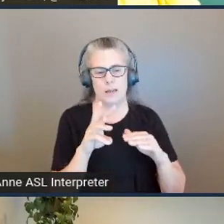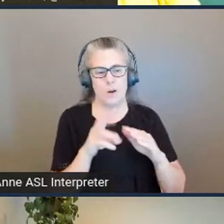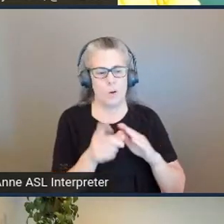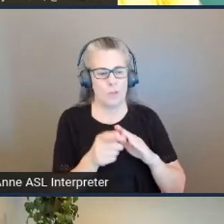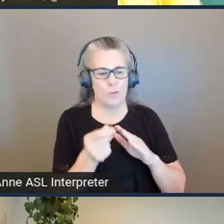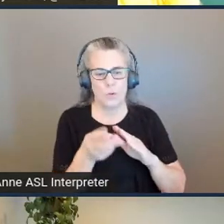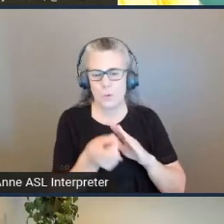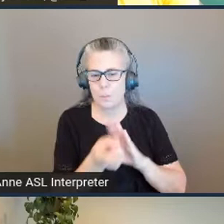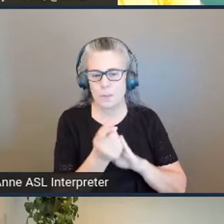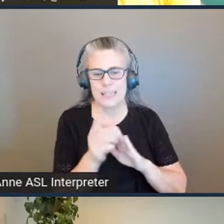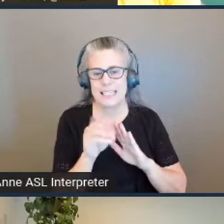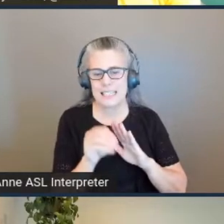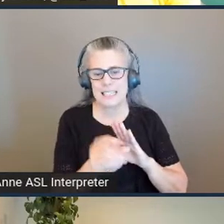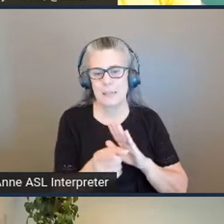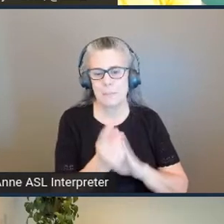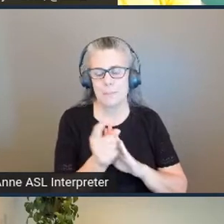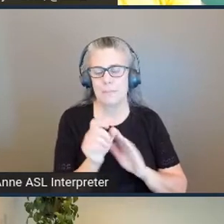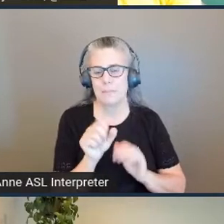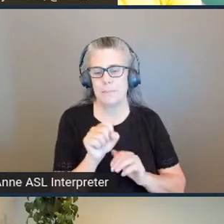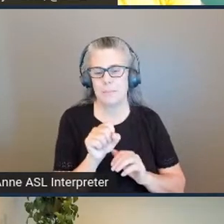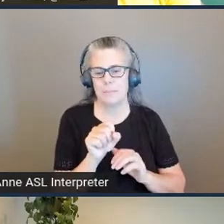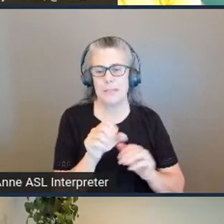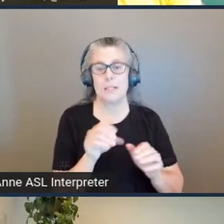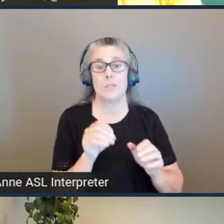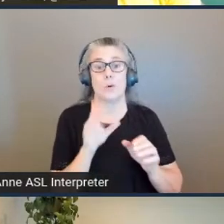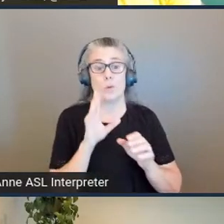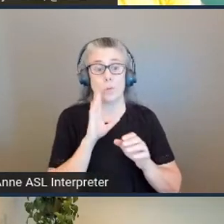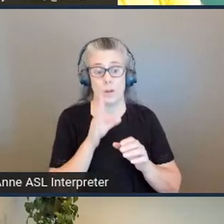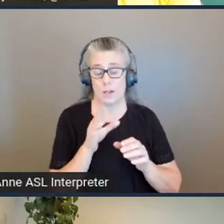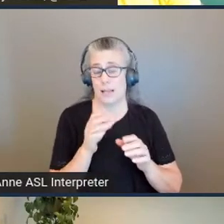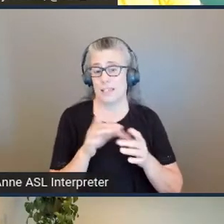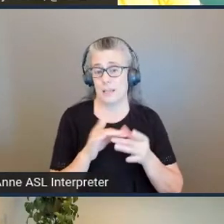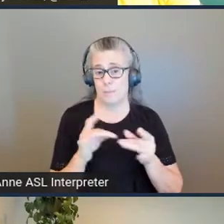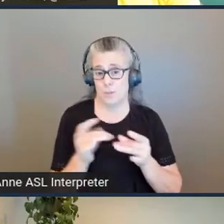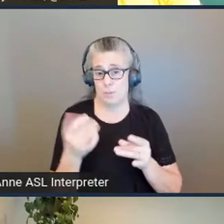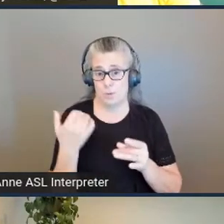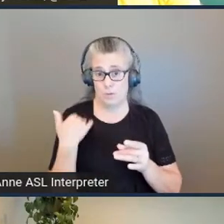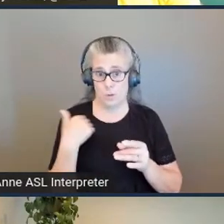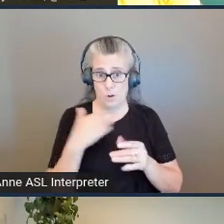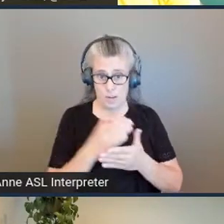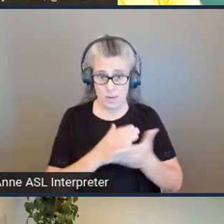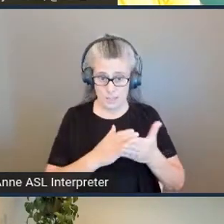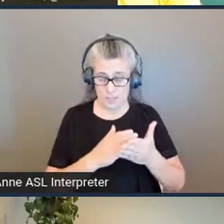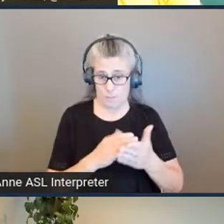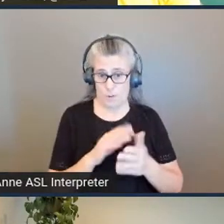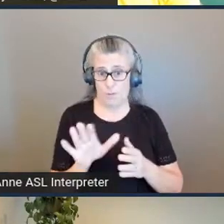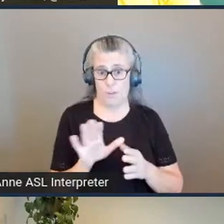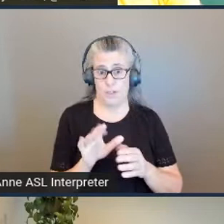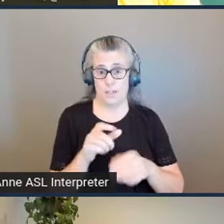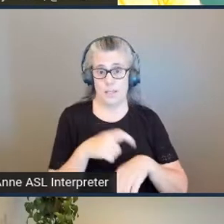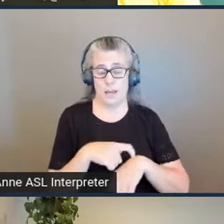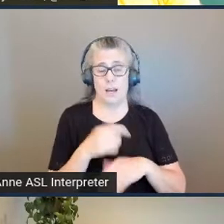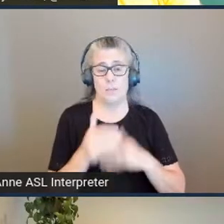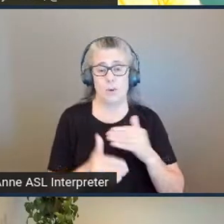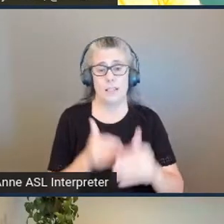that I think is a great fit for you. And as I mentioned earlier, similar to real time, you wanna sort of process these requests as they come in.